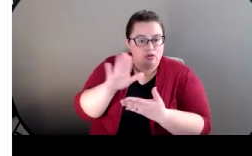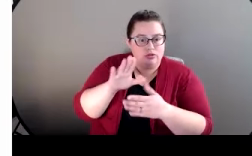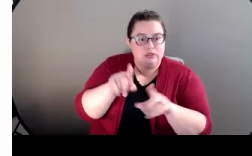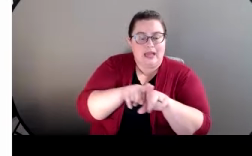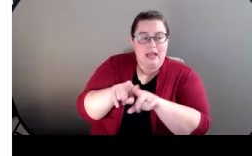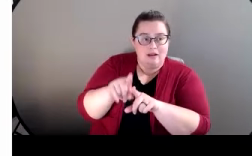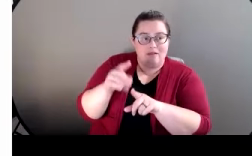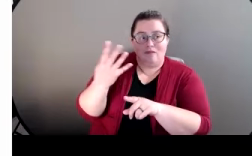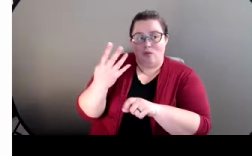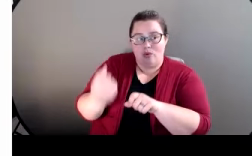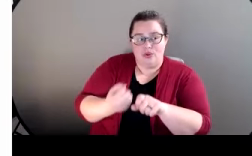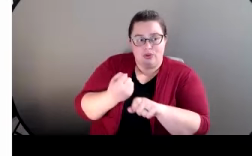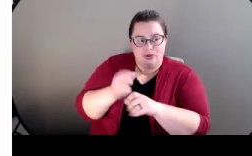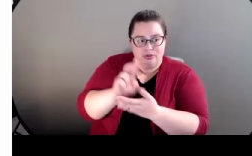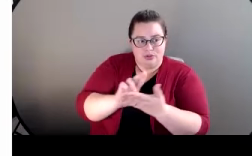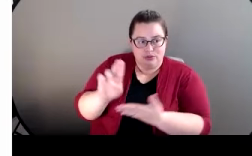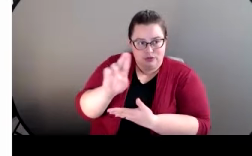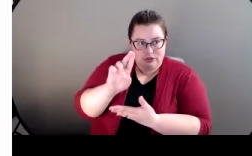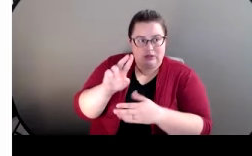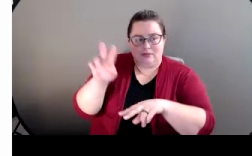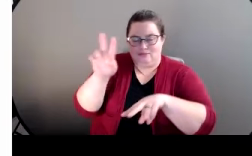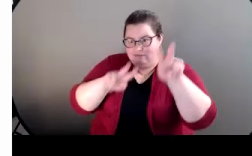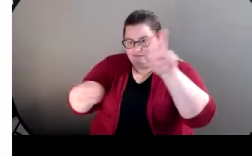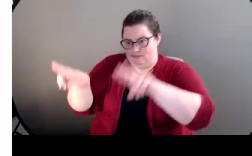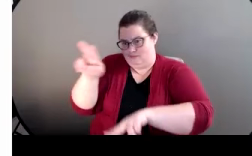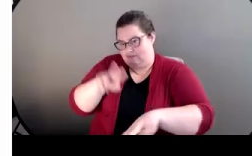students all across the board, and they asked them these questions,